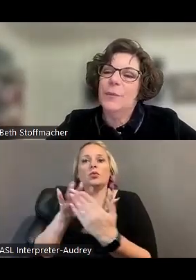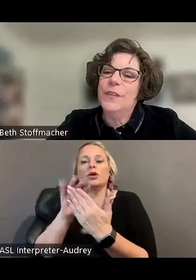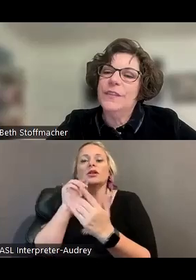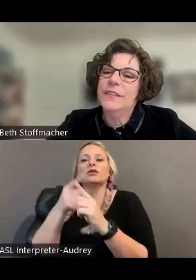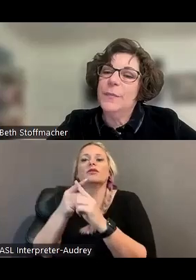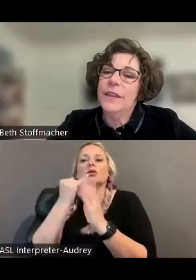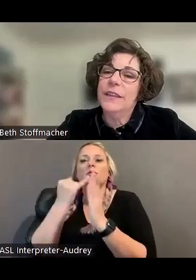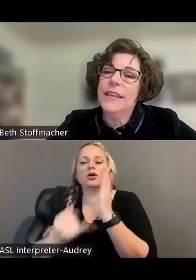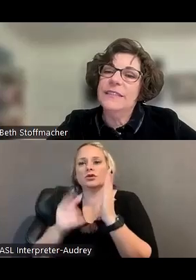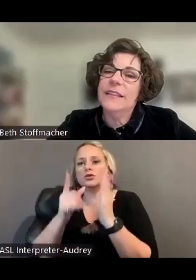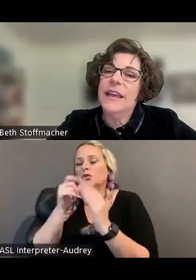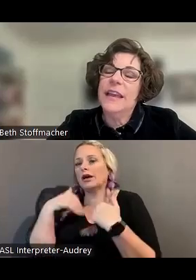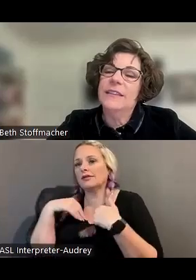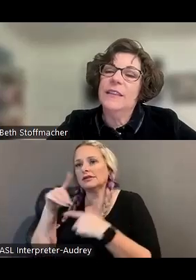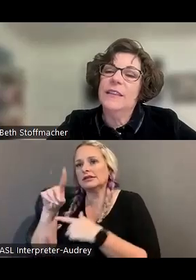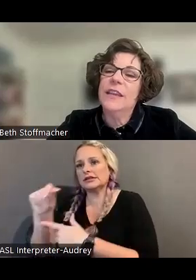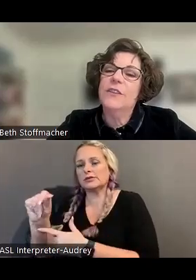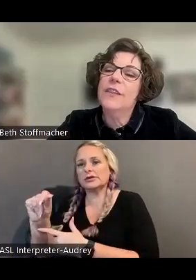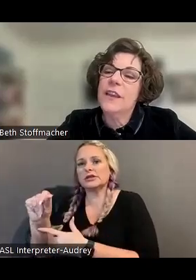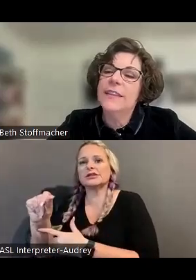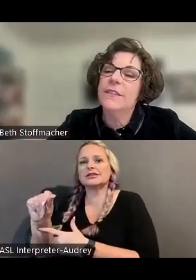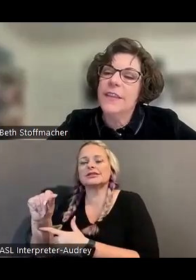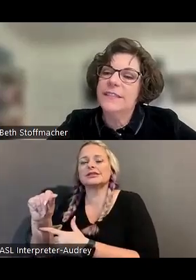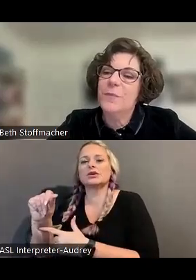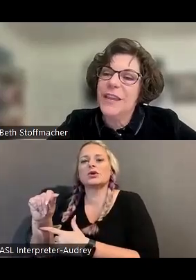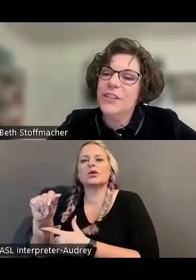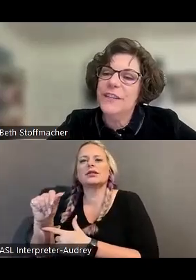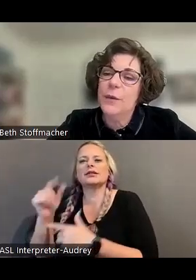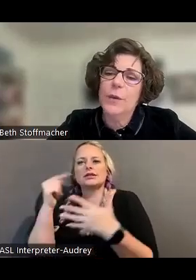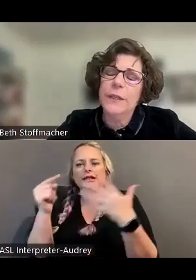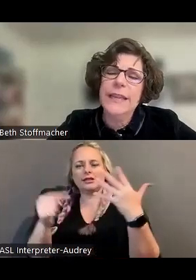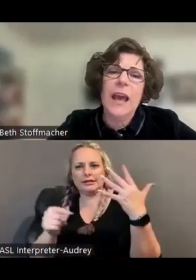with disabilities, as these are the kinds of things they mentioned that would really help